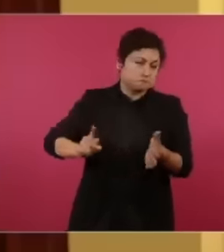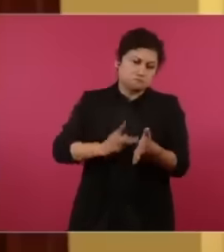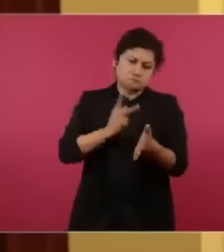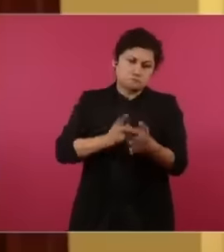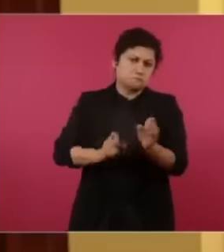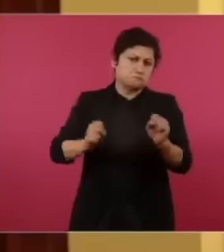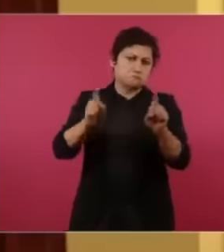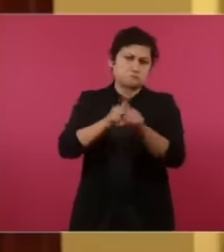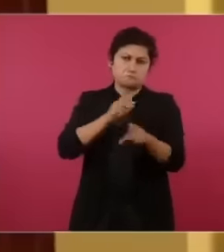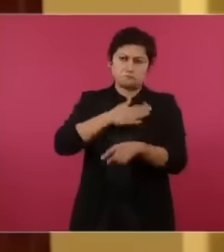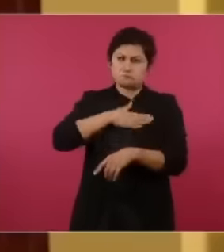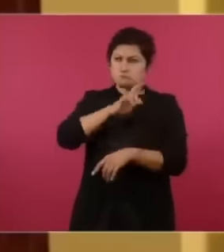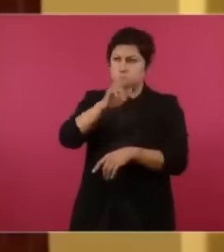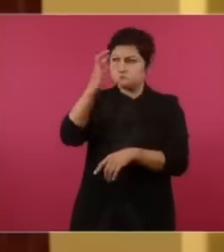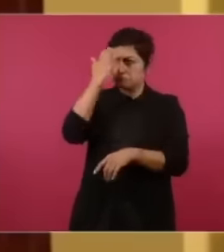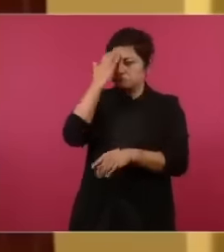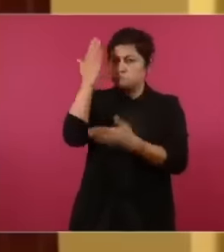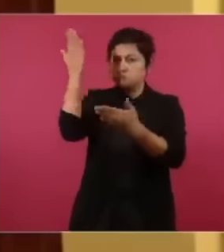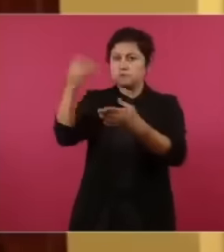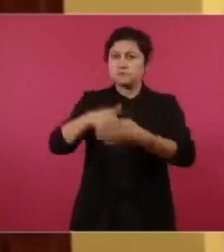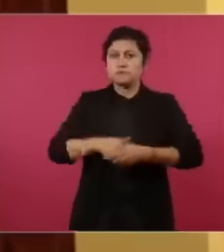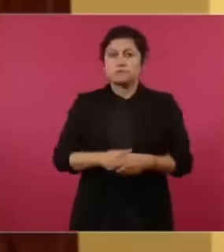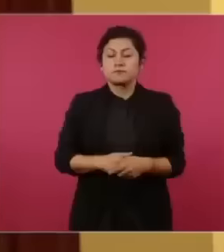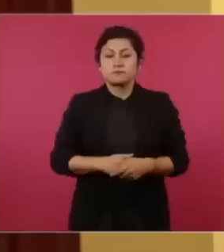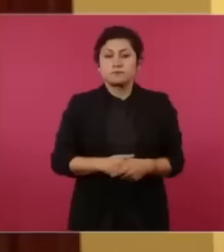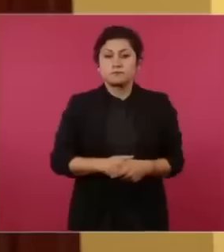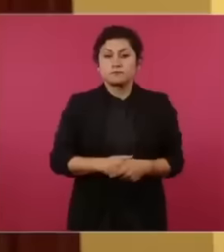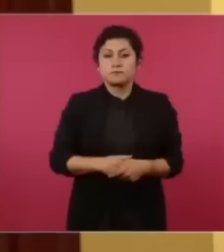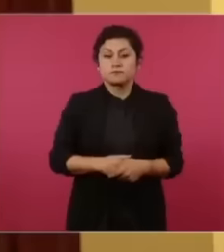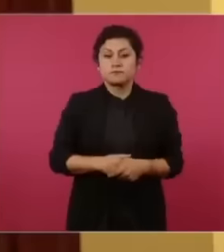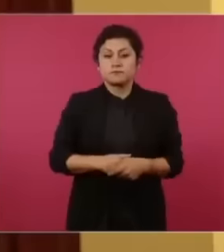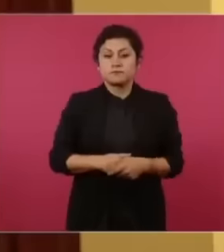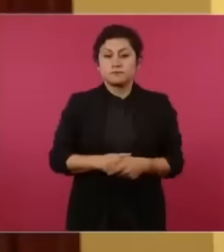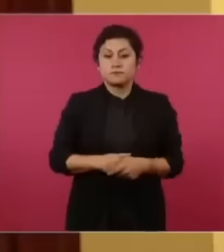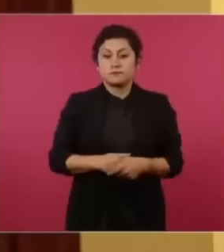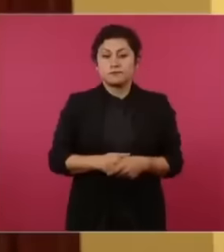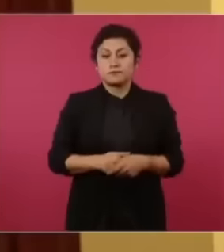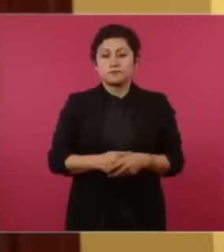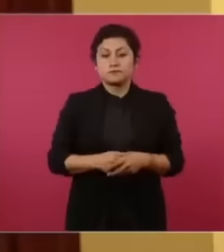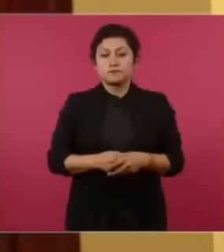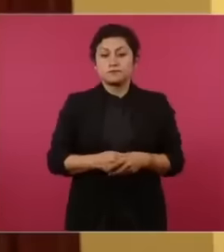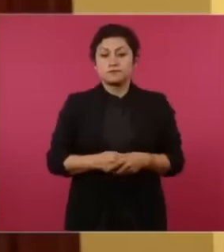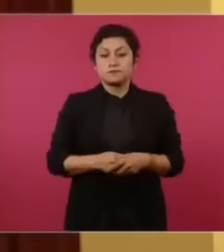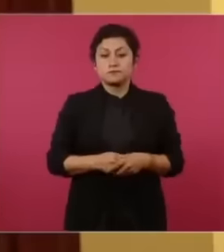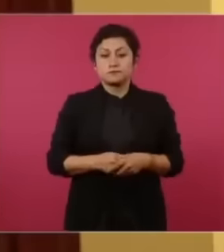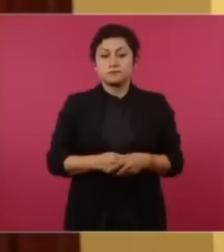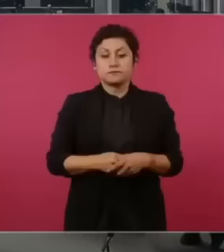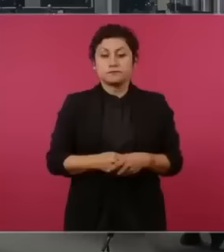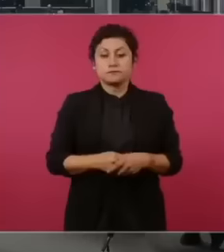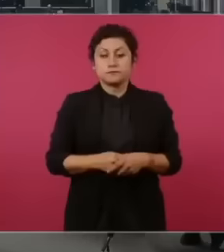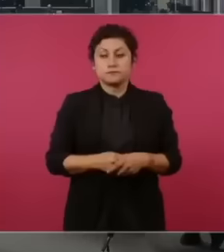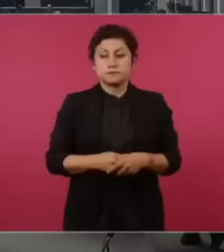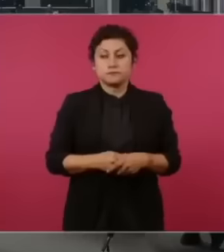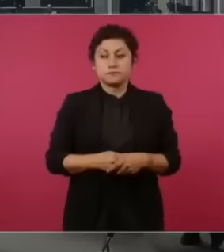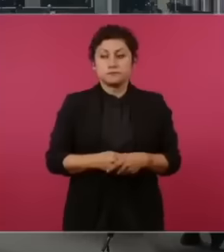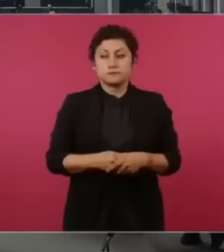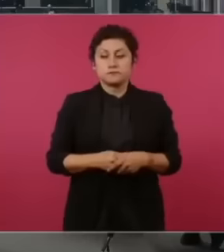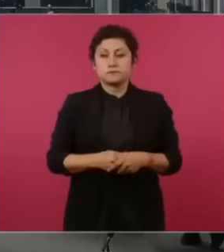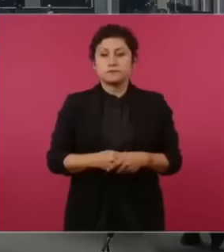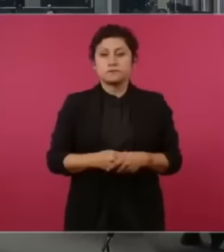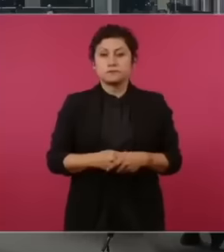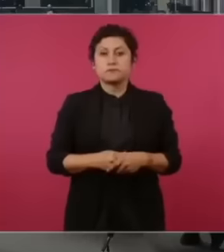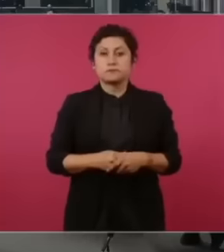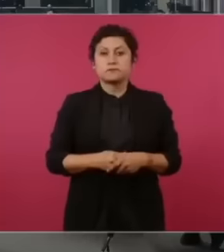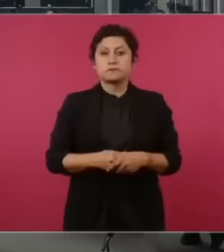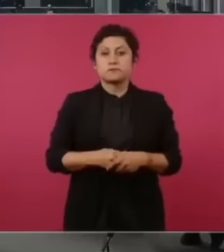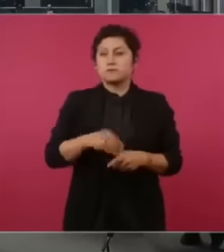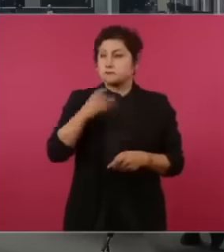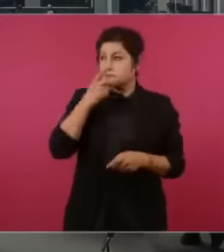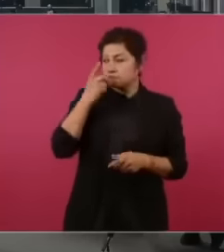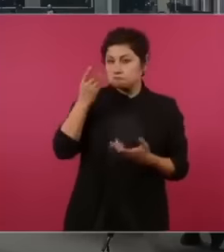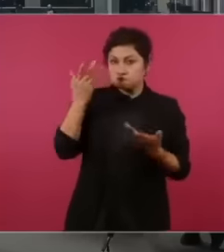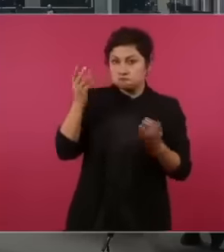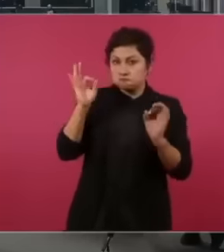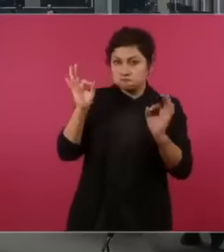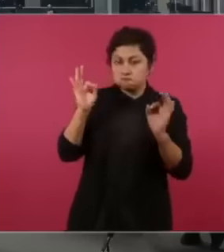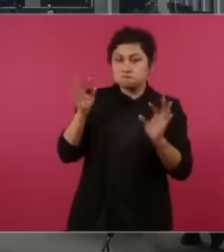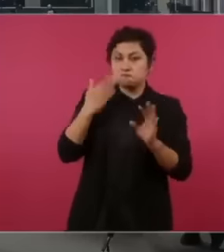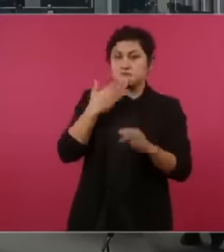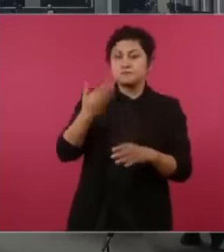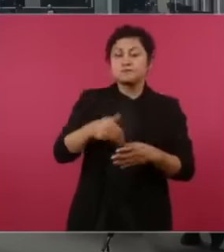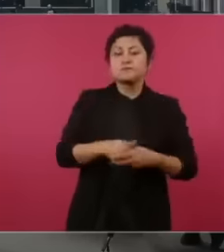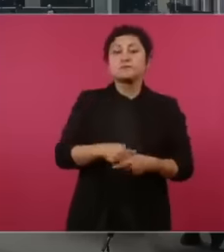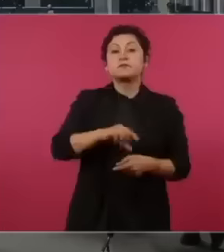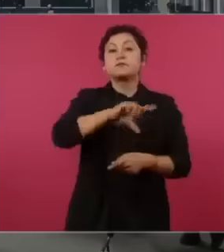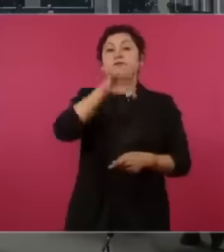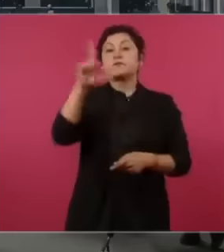recognition tells you that very well. Roberto Hernández tells him and then the teacher Elester